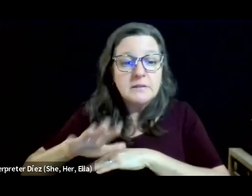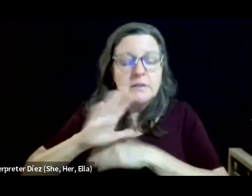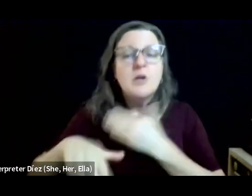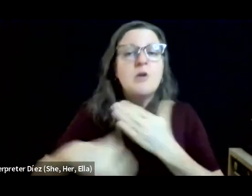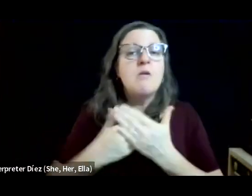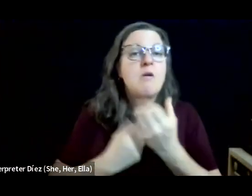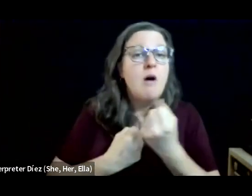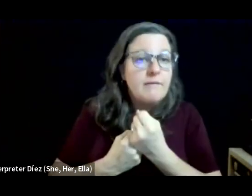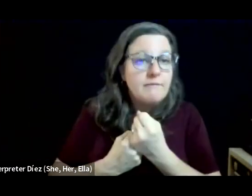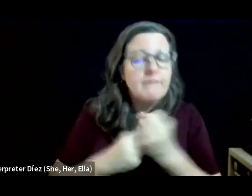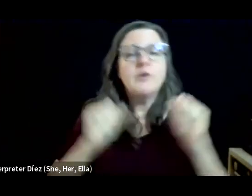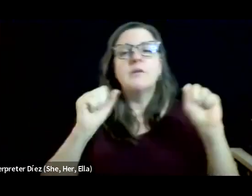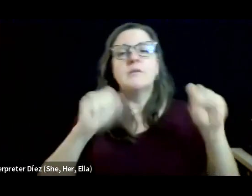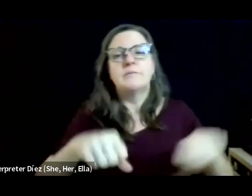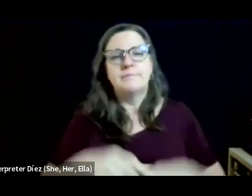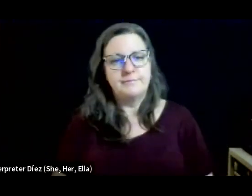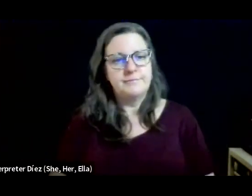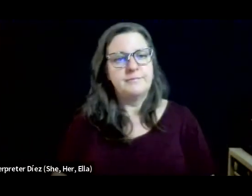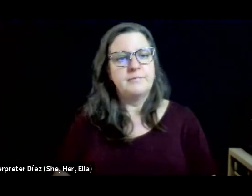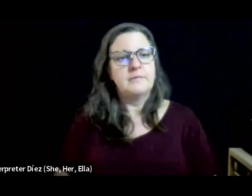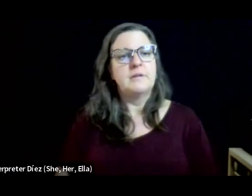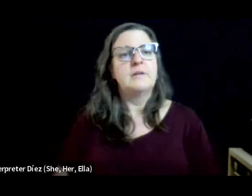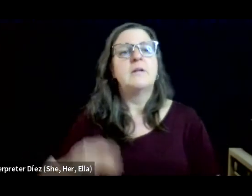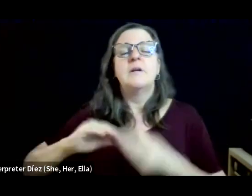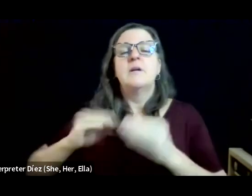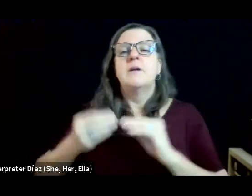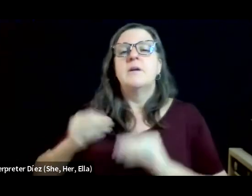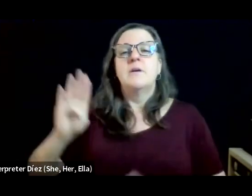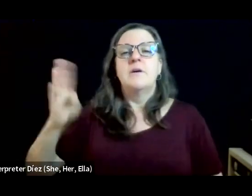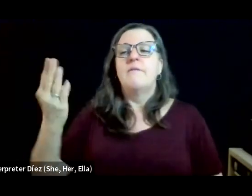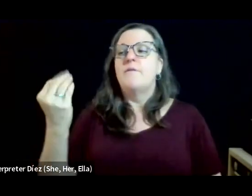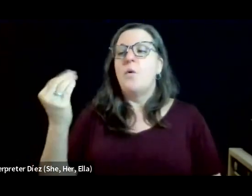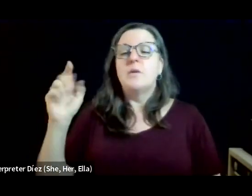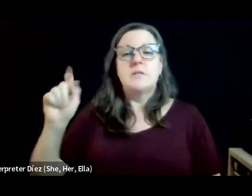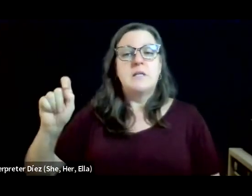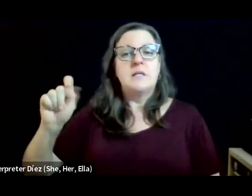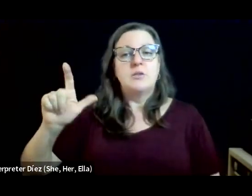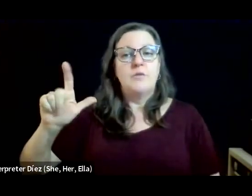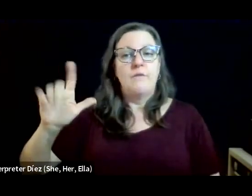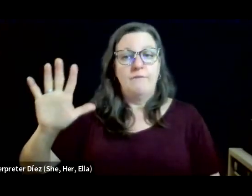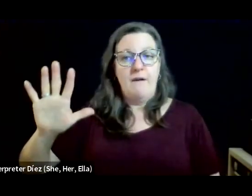[Aye.] Item #14.25, Approval to Purchase Dell